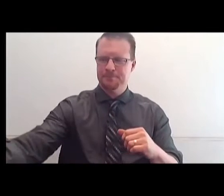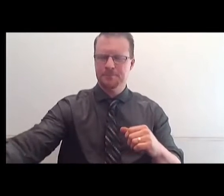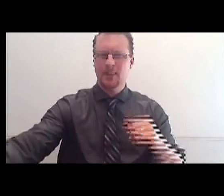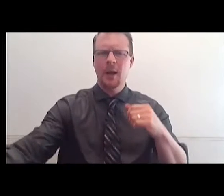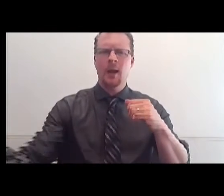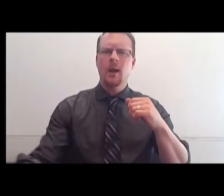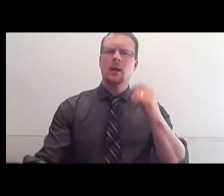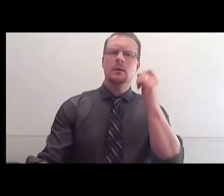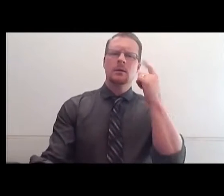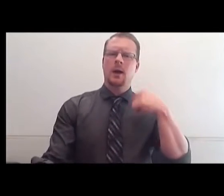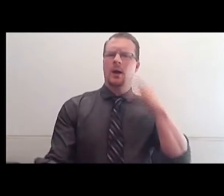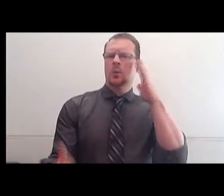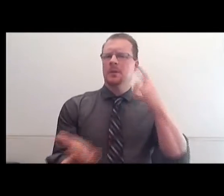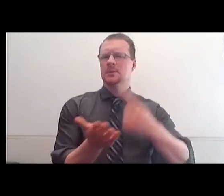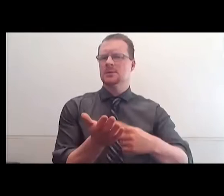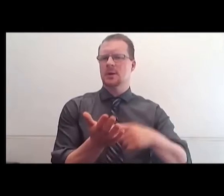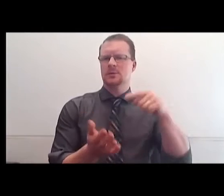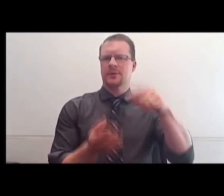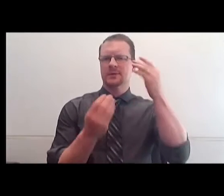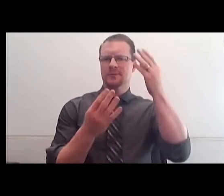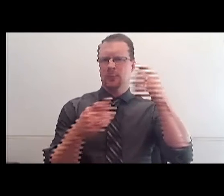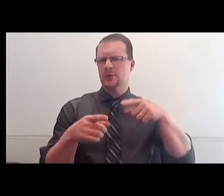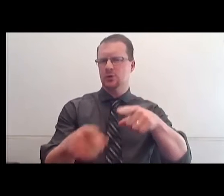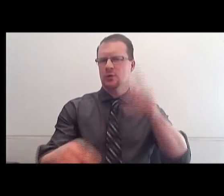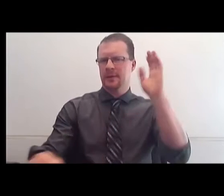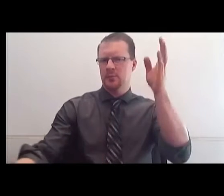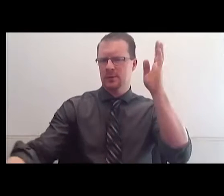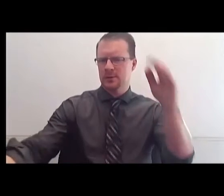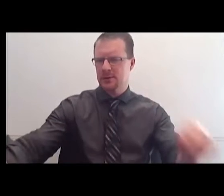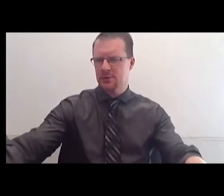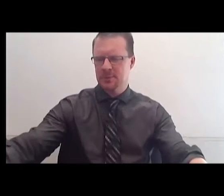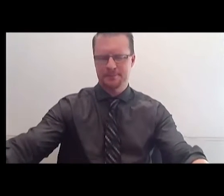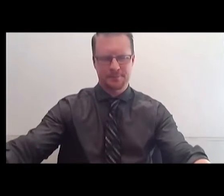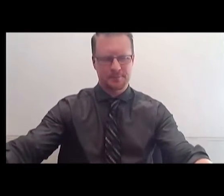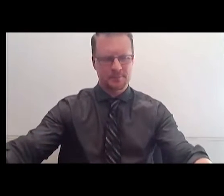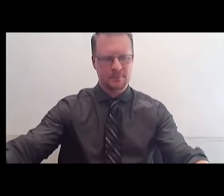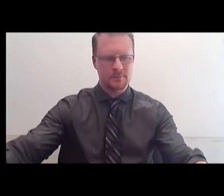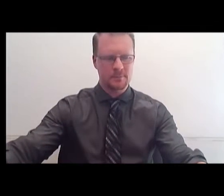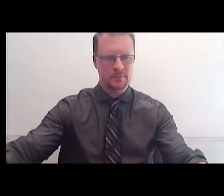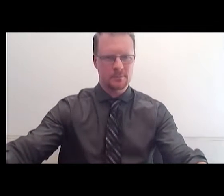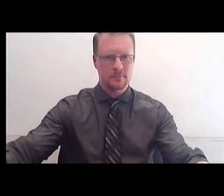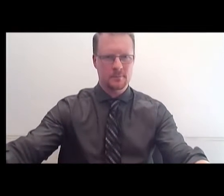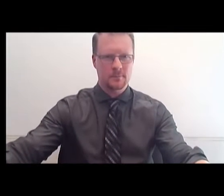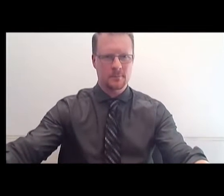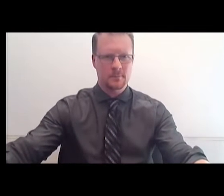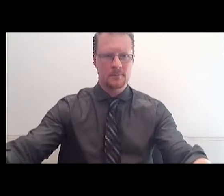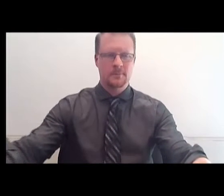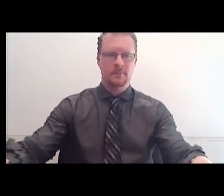It's the same second option framing how we approach others. And I'll address this more during the presentation.